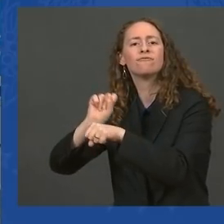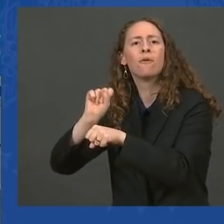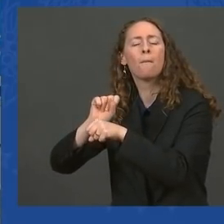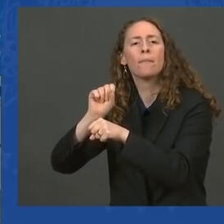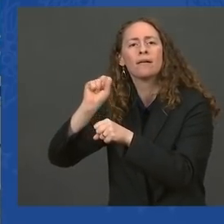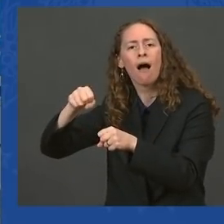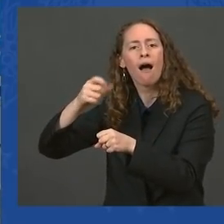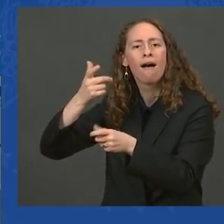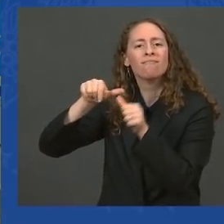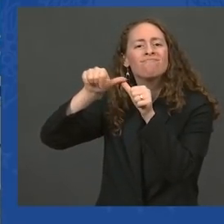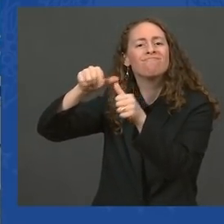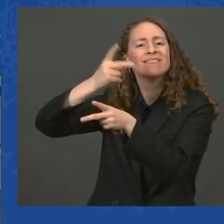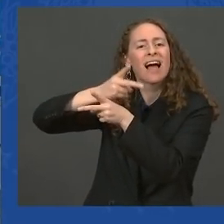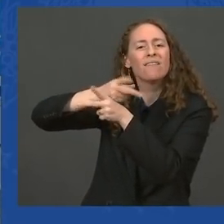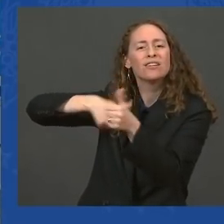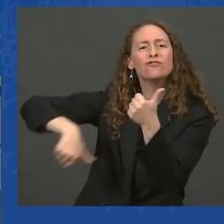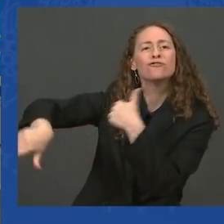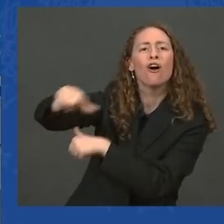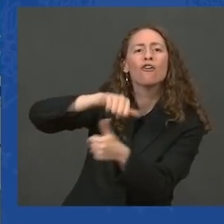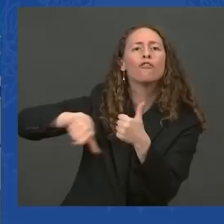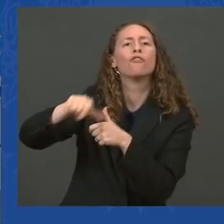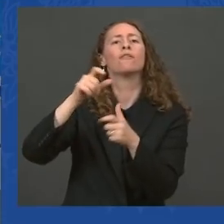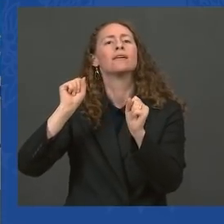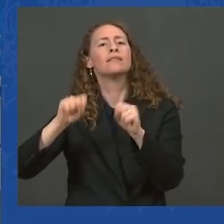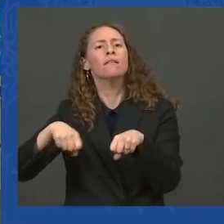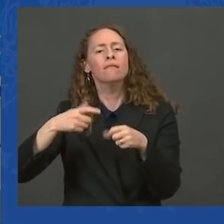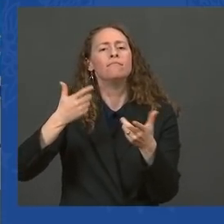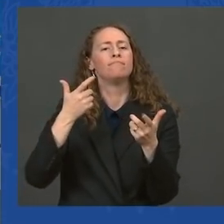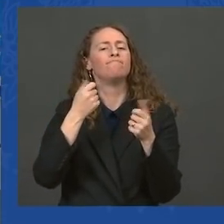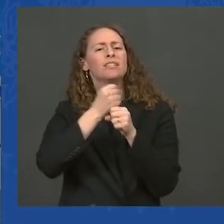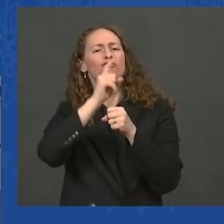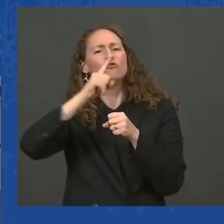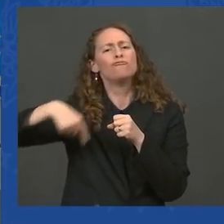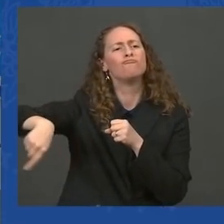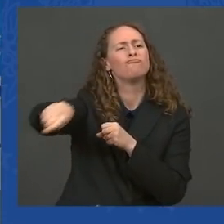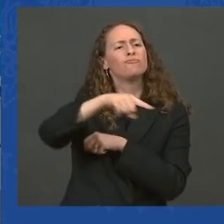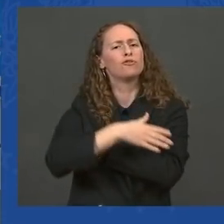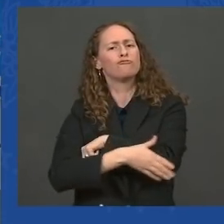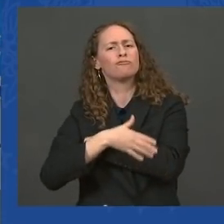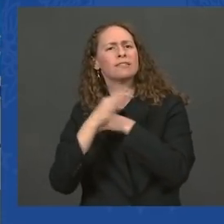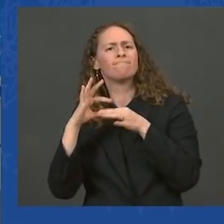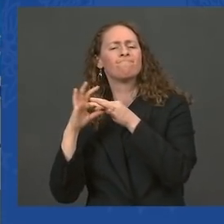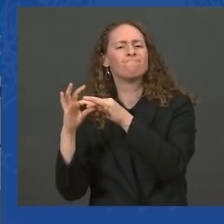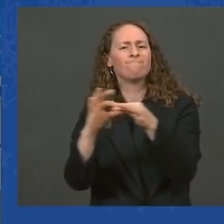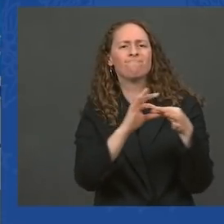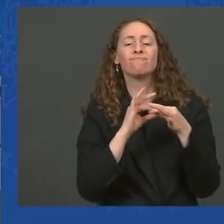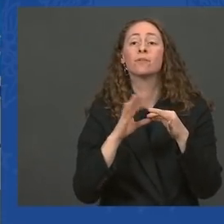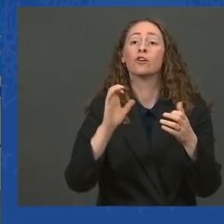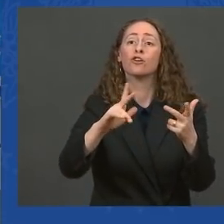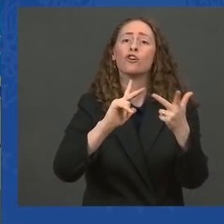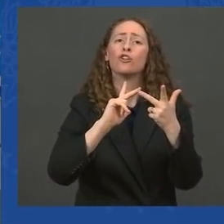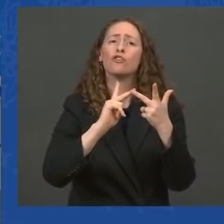And the third bill I will sign is the Colonel John M. McHugh Tuition Fairness and [for] Survivors Act.